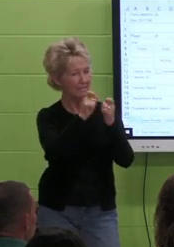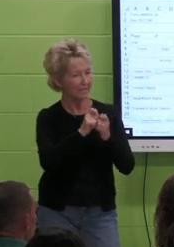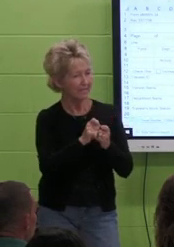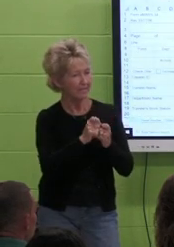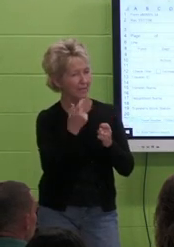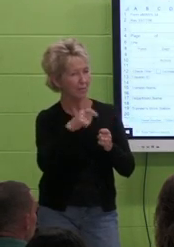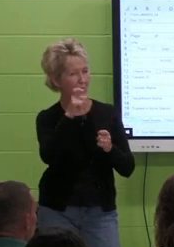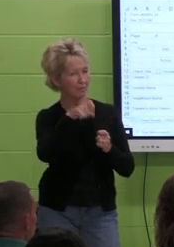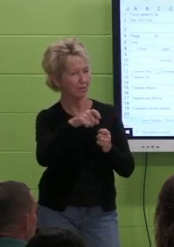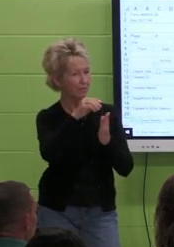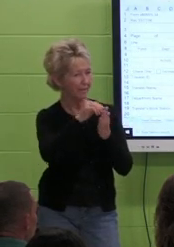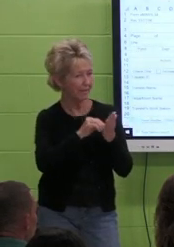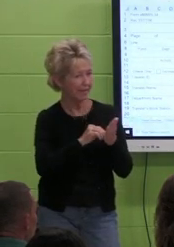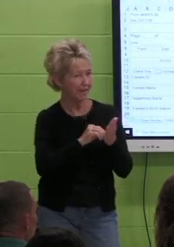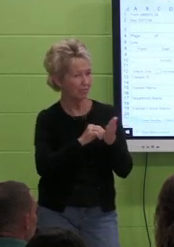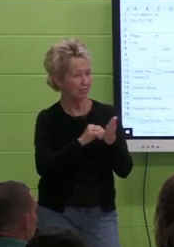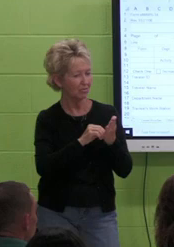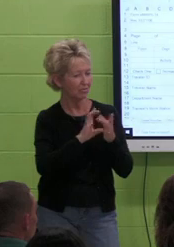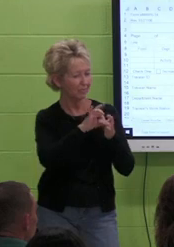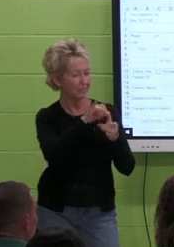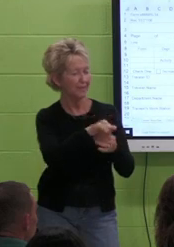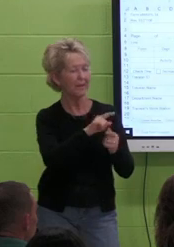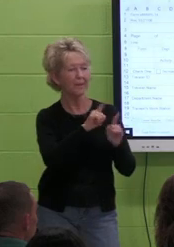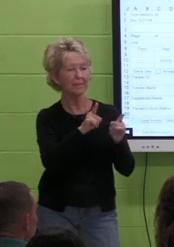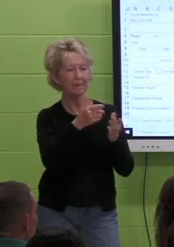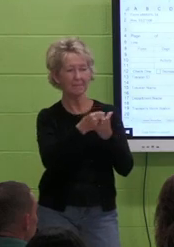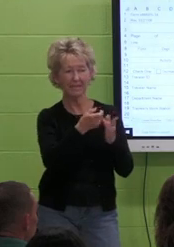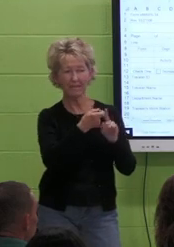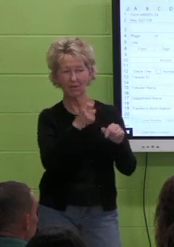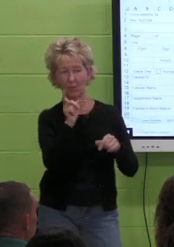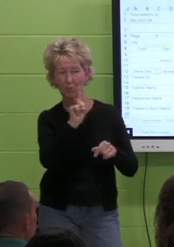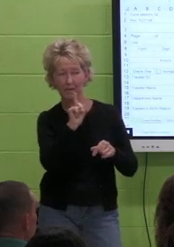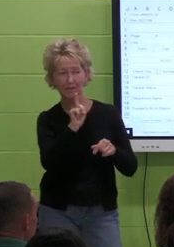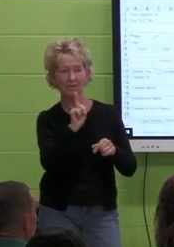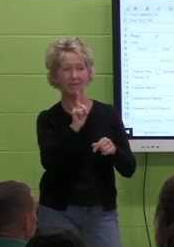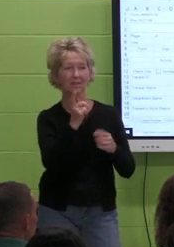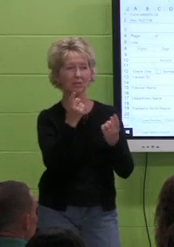to fill out okay but as far as where that money comes from where it's going or anything like that